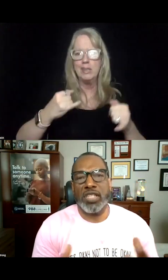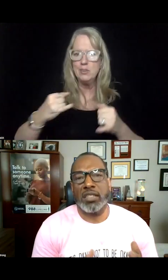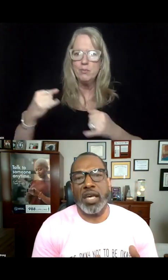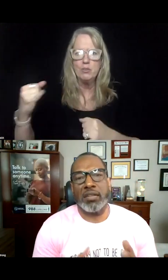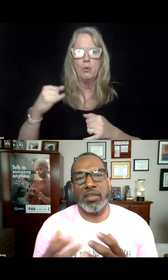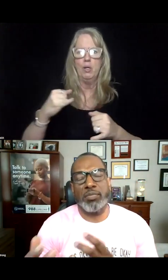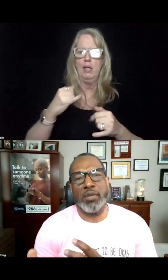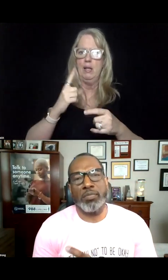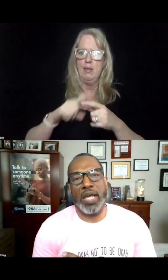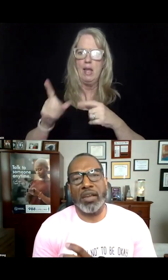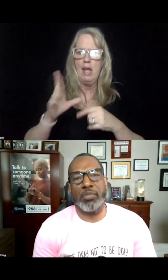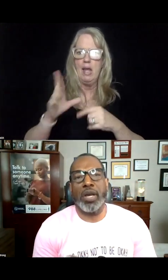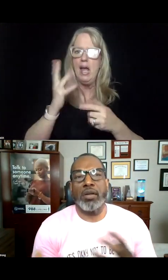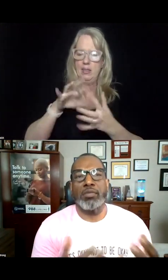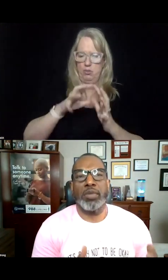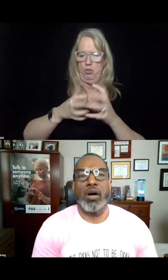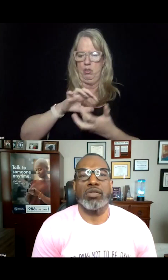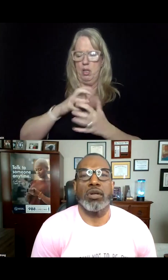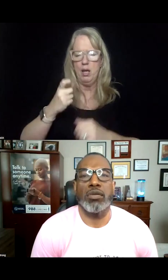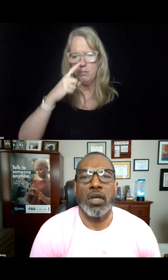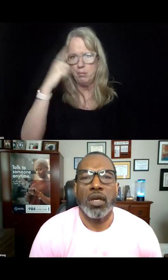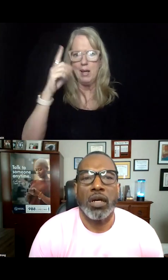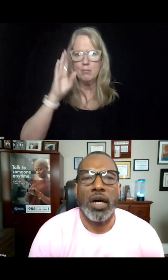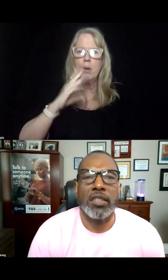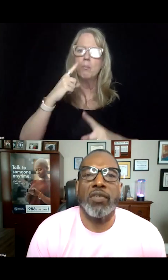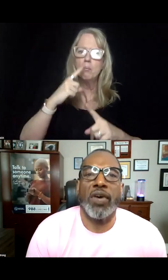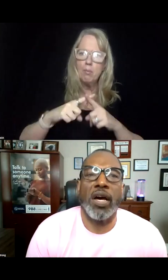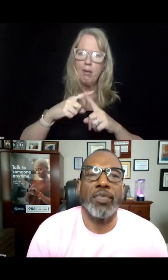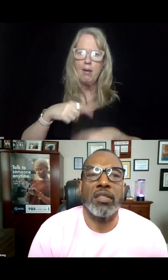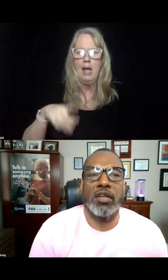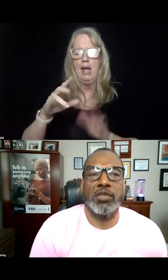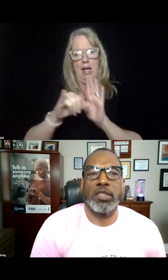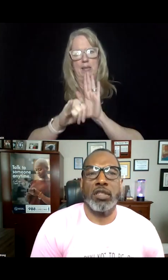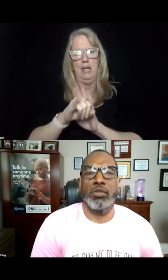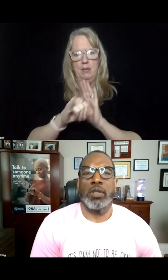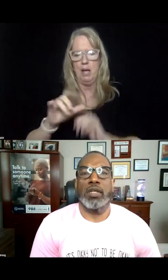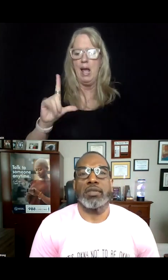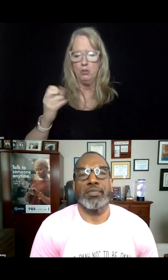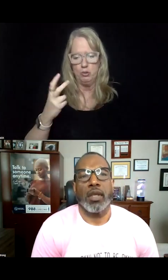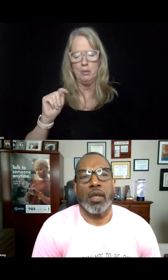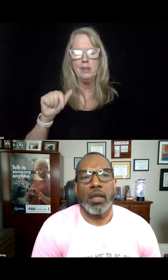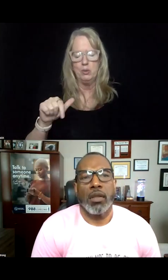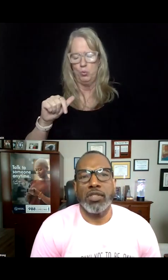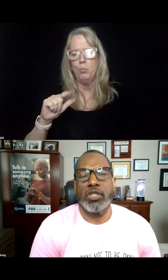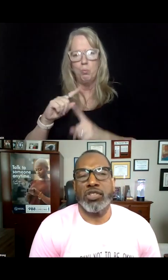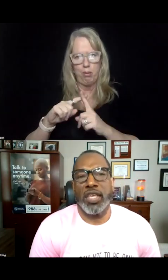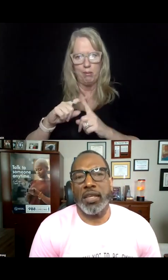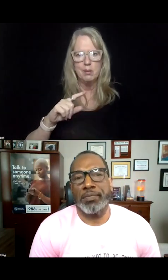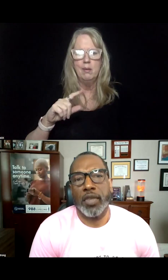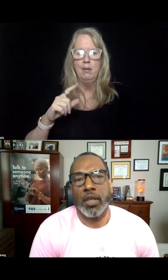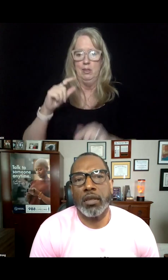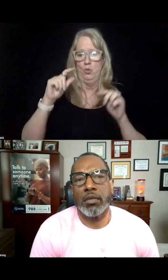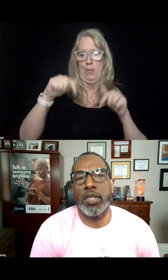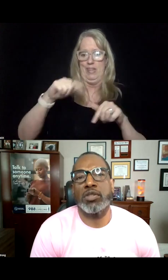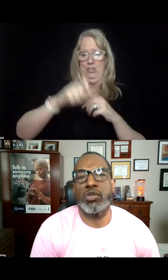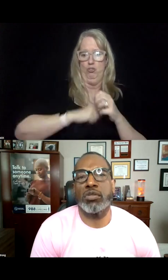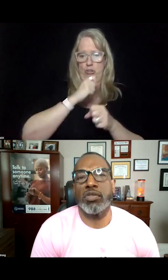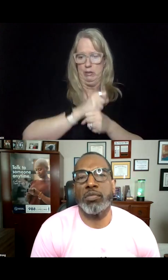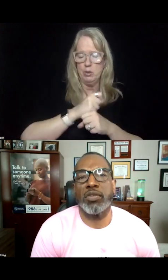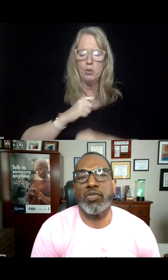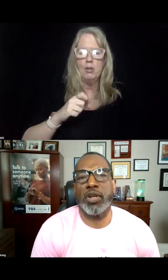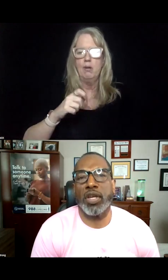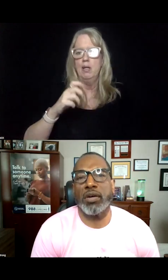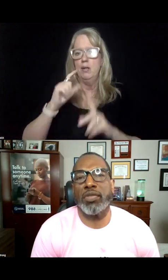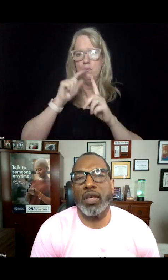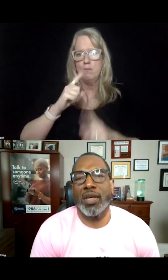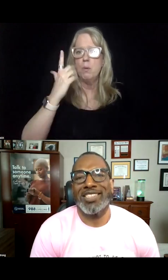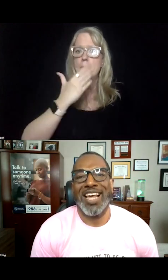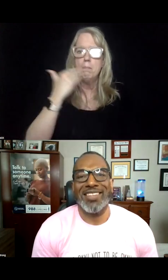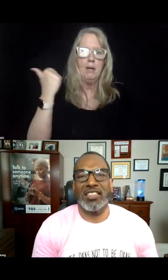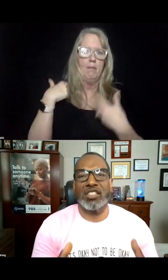INTERSECTIONALITY OF BLACK AND BROWN, BUT ALSO IDENTIFY AT LGBTQ+. THIS CHALLENGES